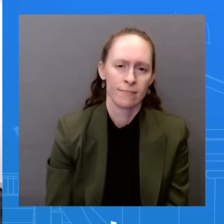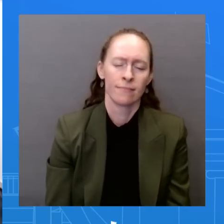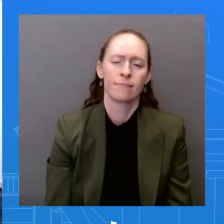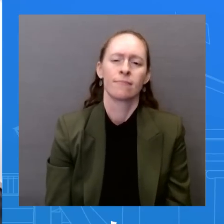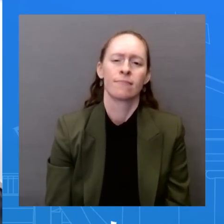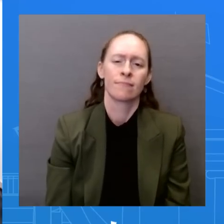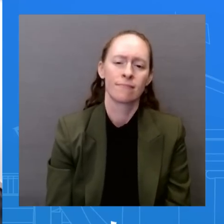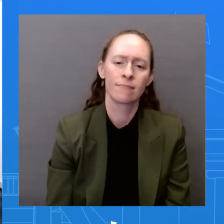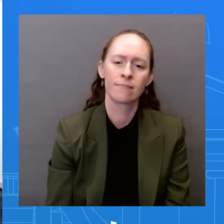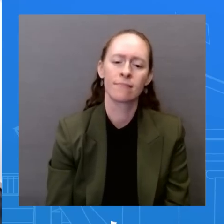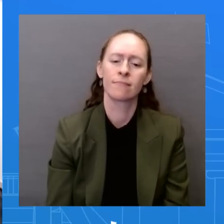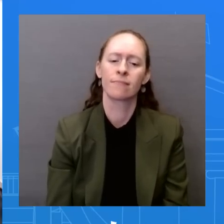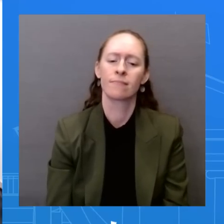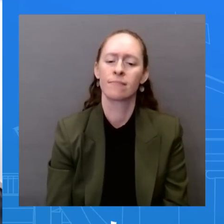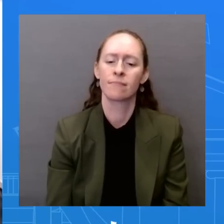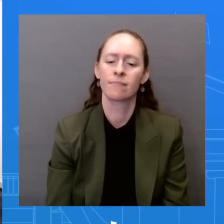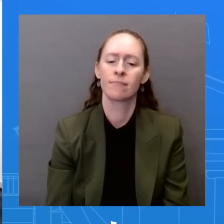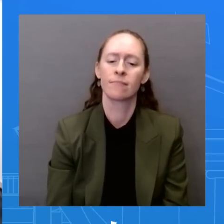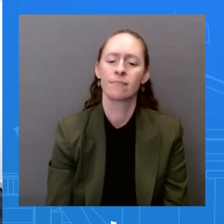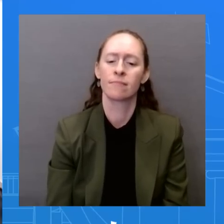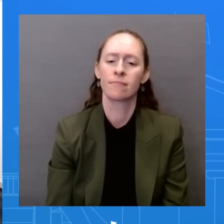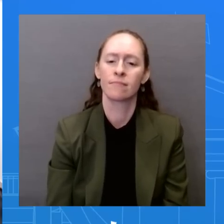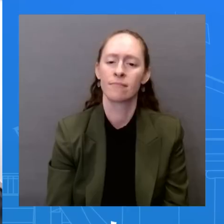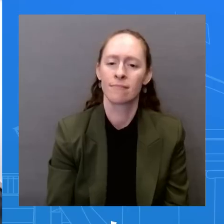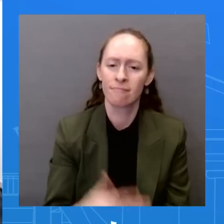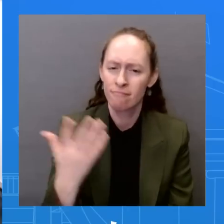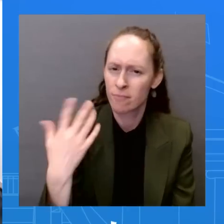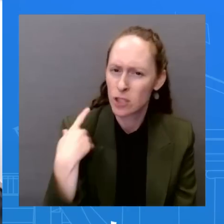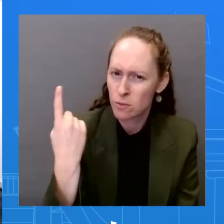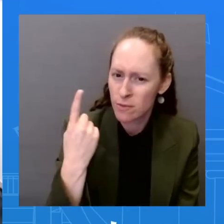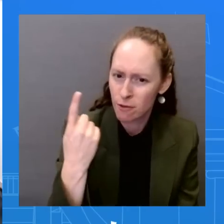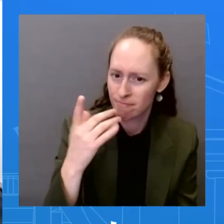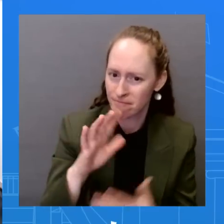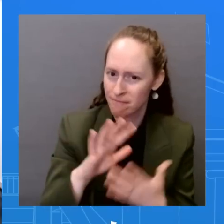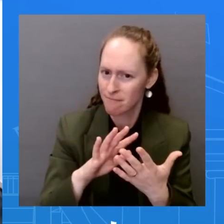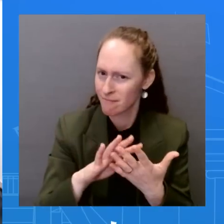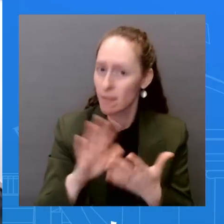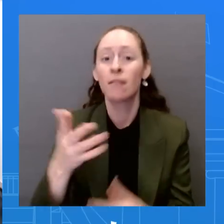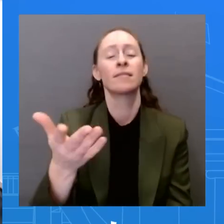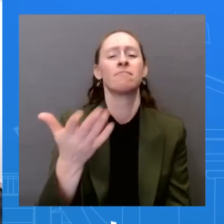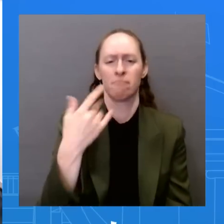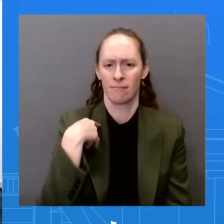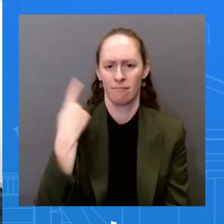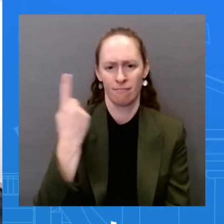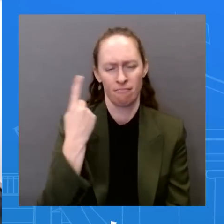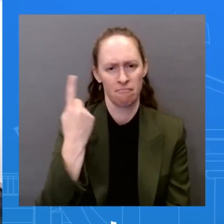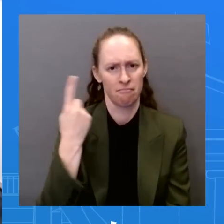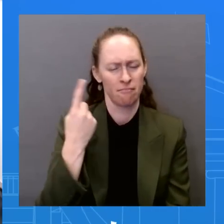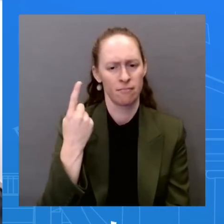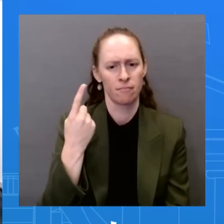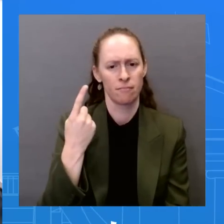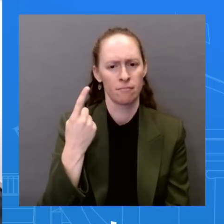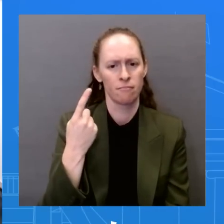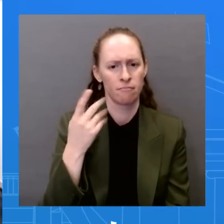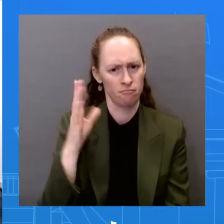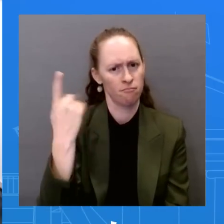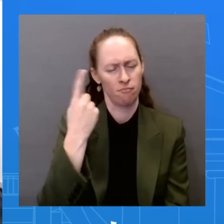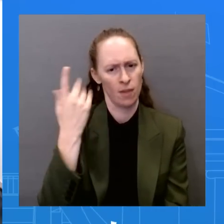And why is it just now that the U.S. is bringing this up at the U.N. Security Council? This is something that a lot of activist groups have written about in past weeks.